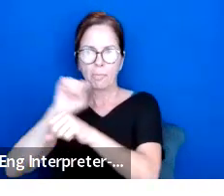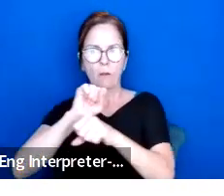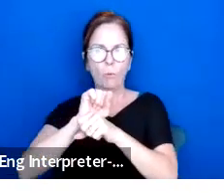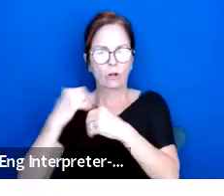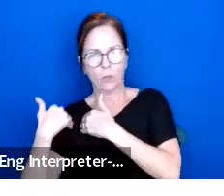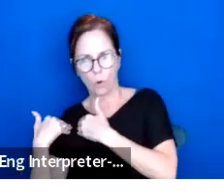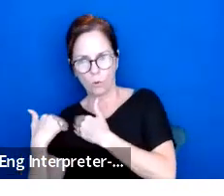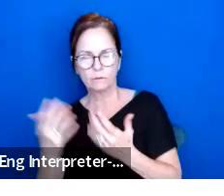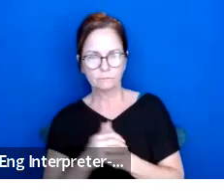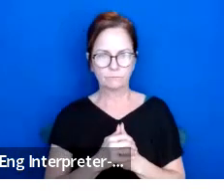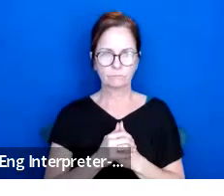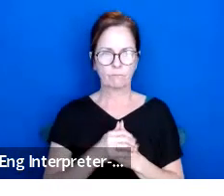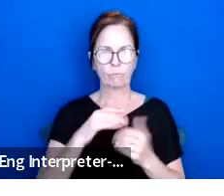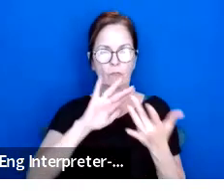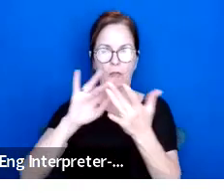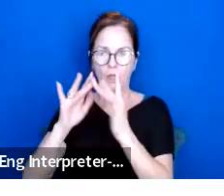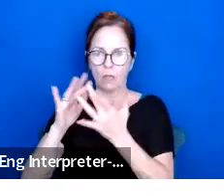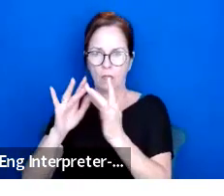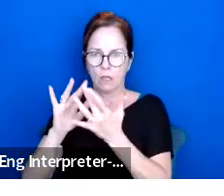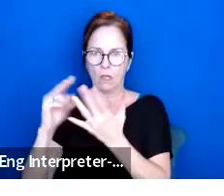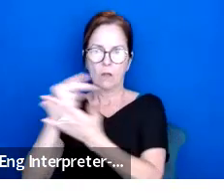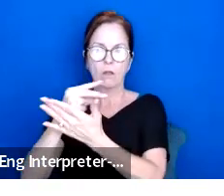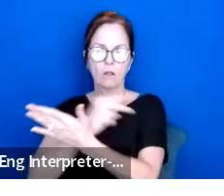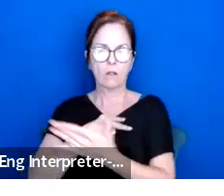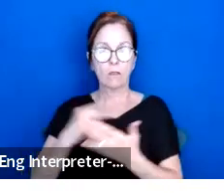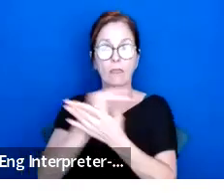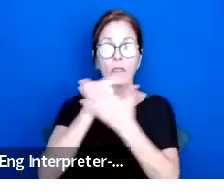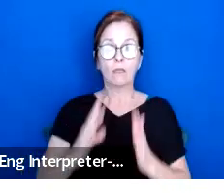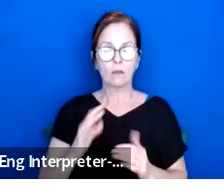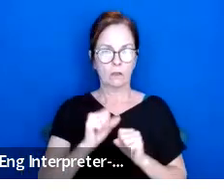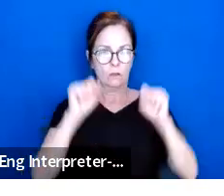And so in an online Canvas review, the rear can only look, it could also only look at the week under review.